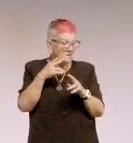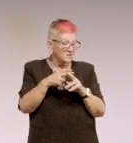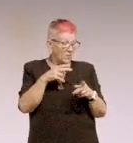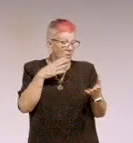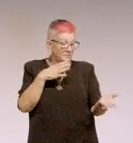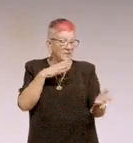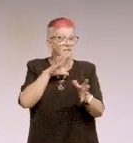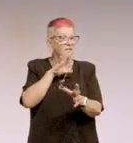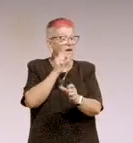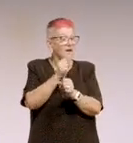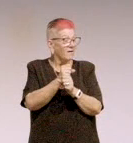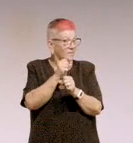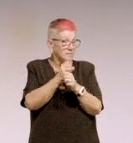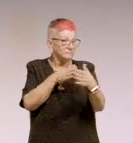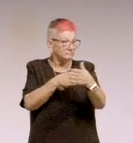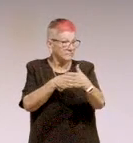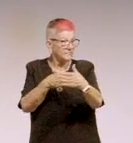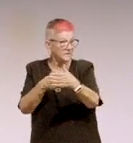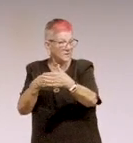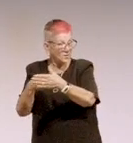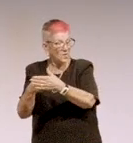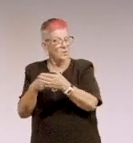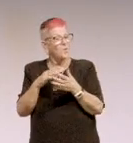While preparing for this presentation, I looked at the